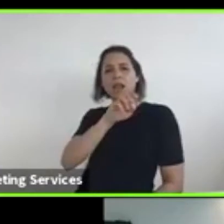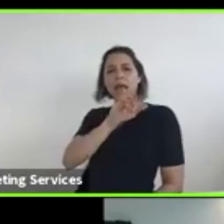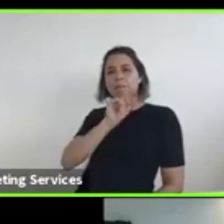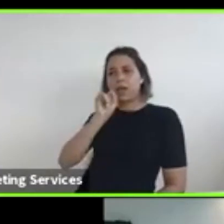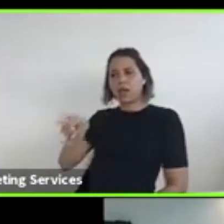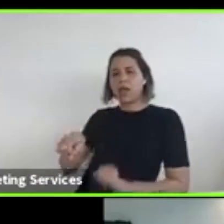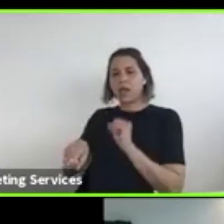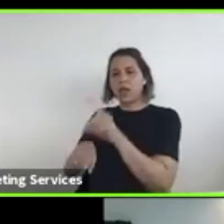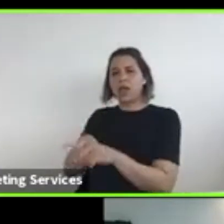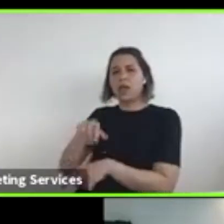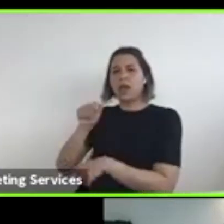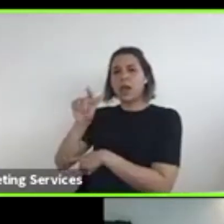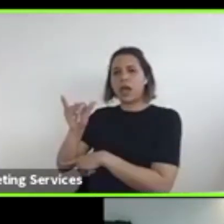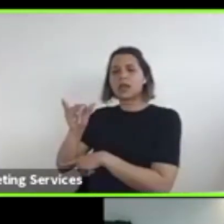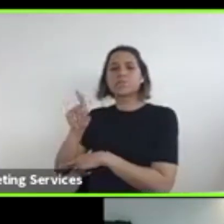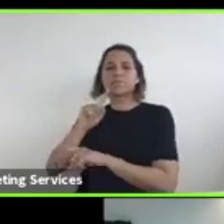FOR ME. THE FIRST THING THAT SURFACED FOR